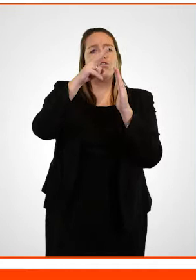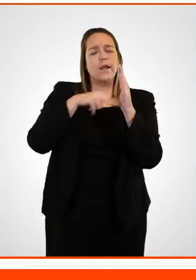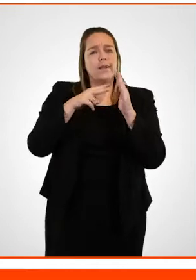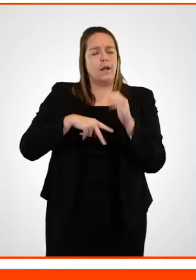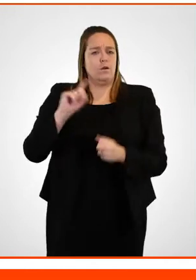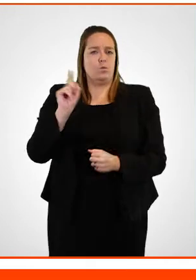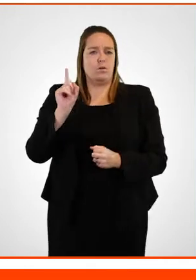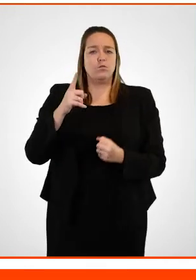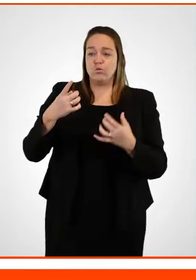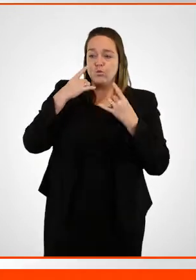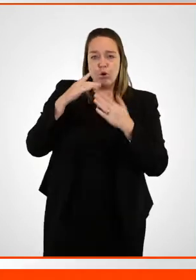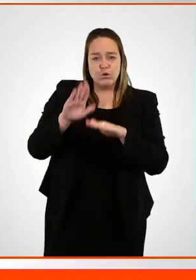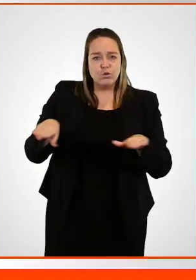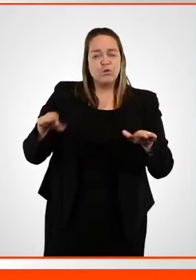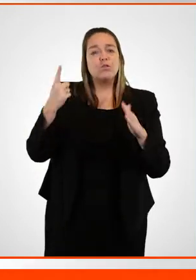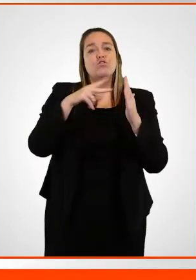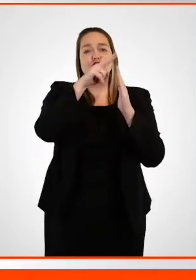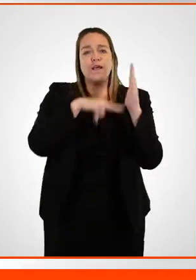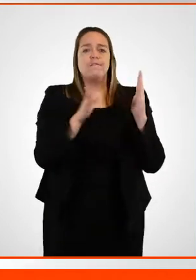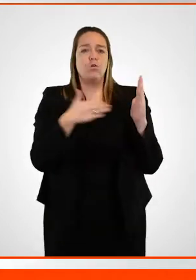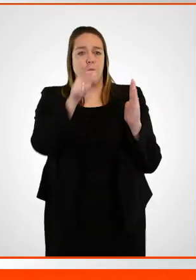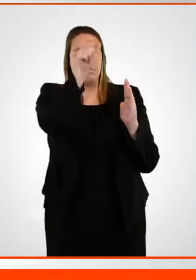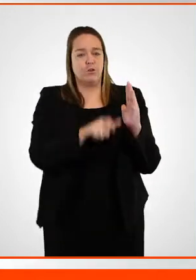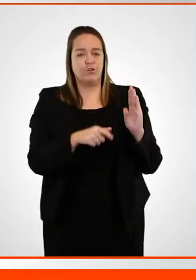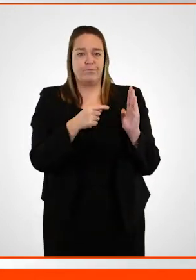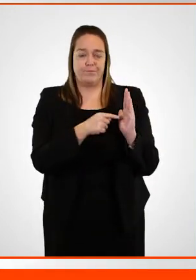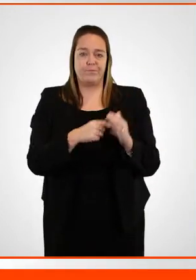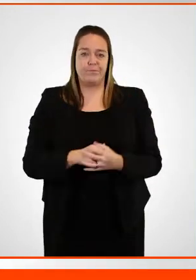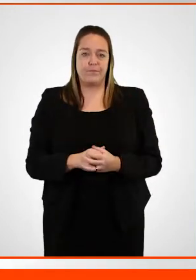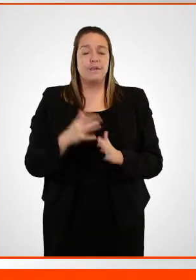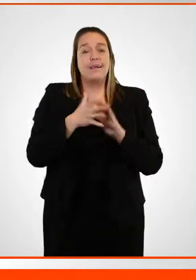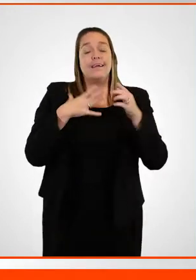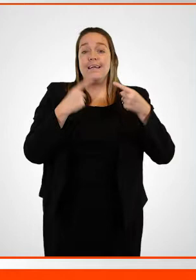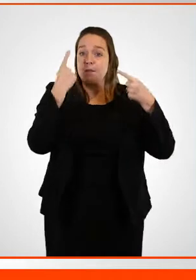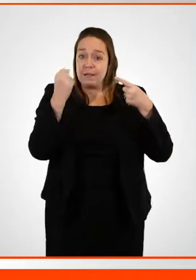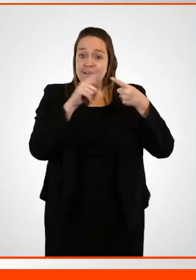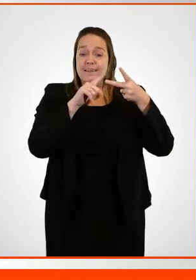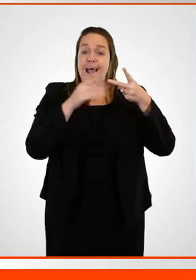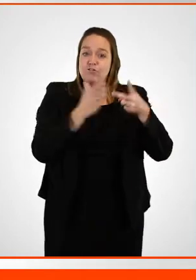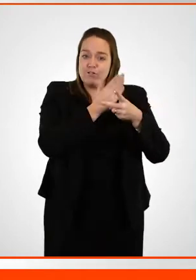somebody who's fluent, so keep in mind those three things - speed, accuracy and expression -